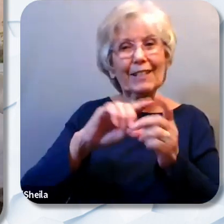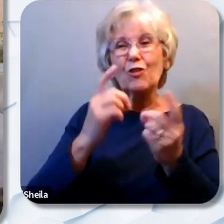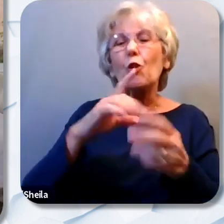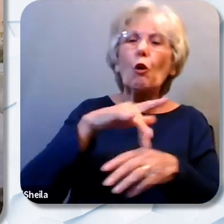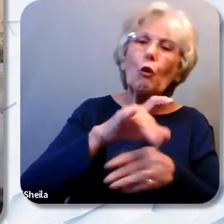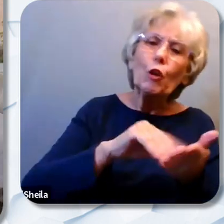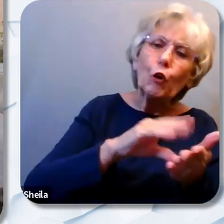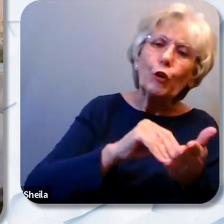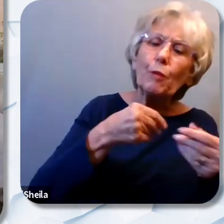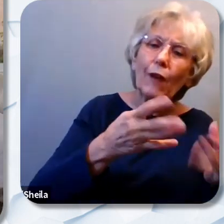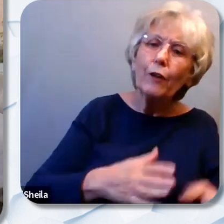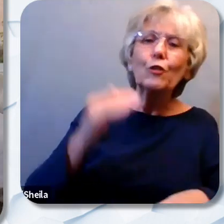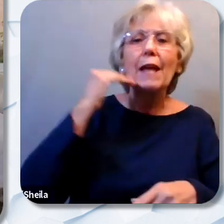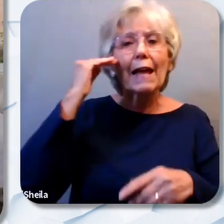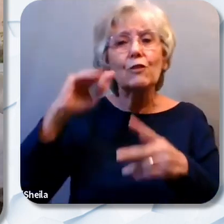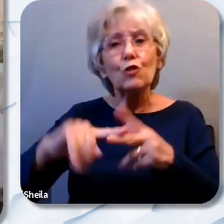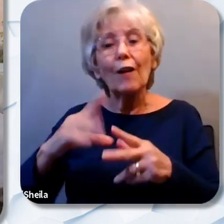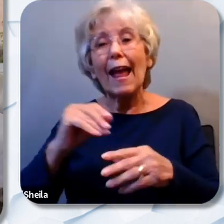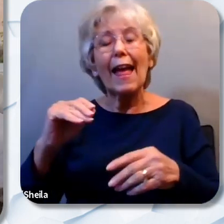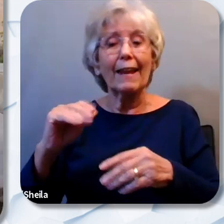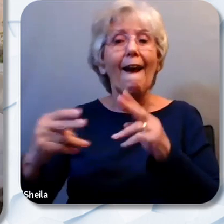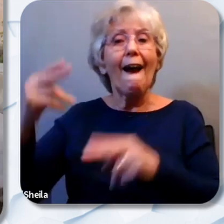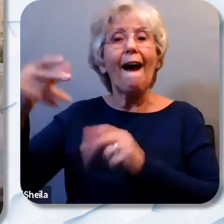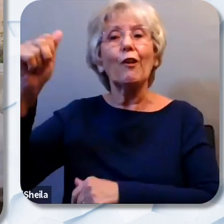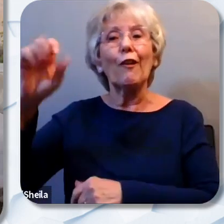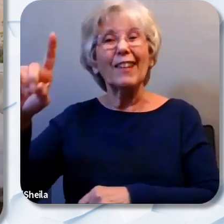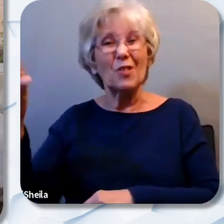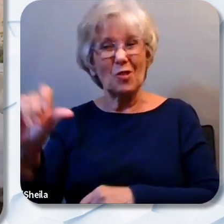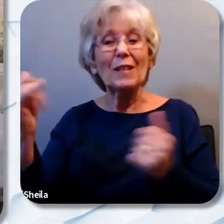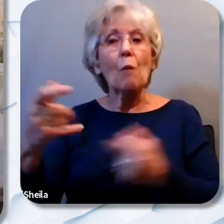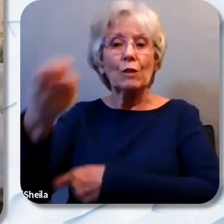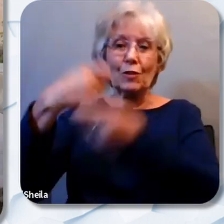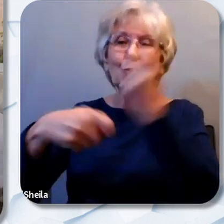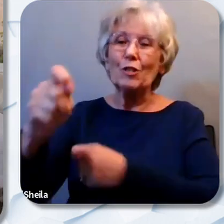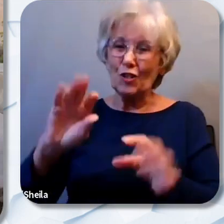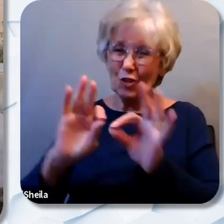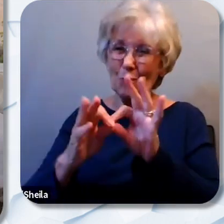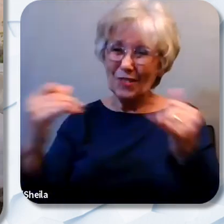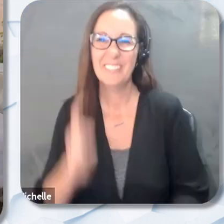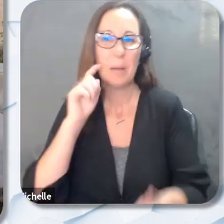etc. Higher ED to so we really believe that districts and their partner should consider